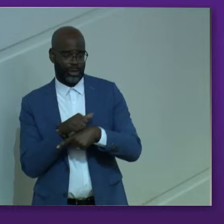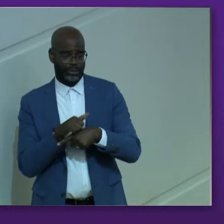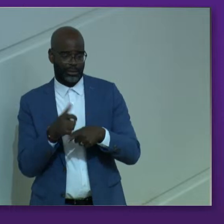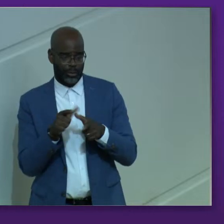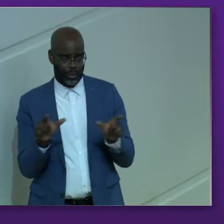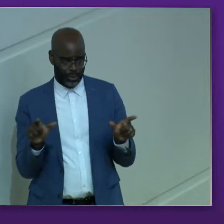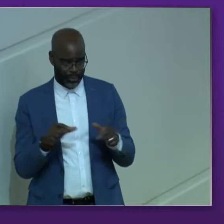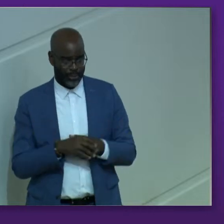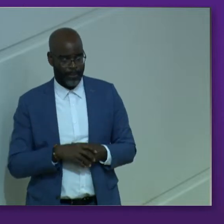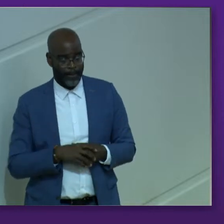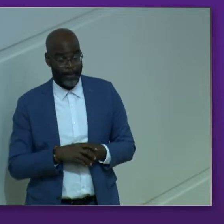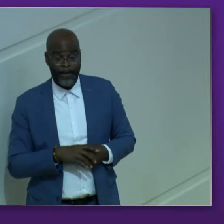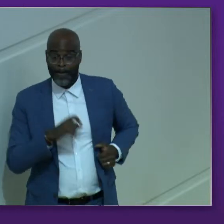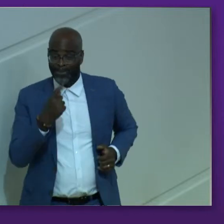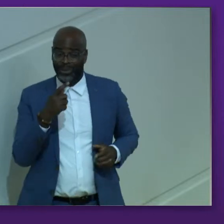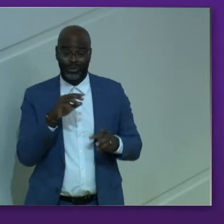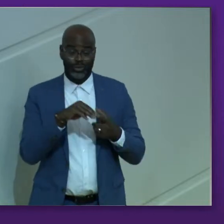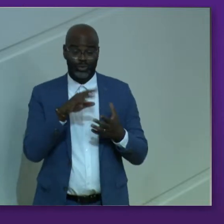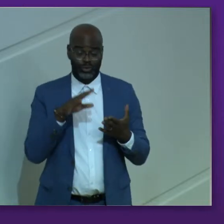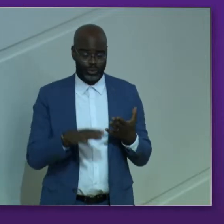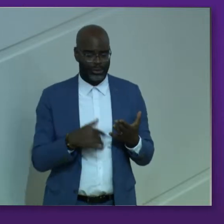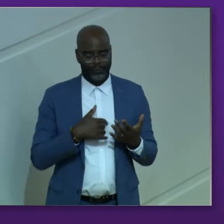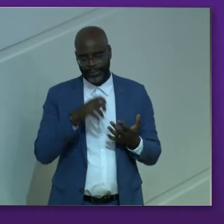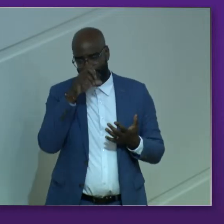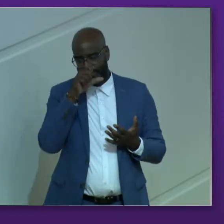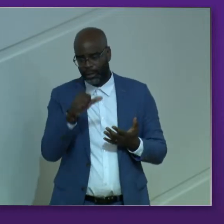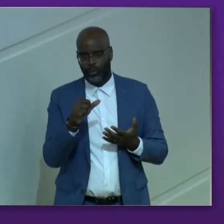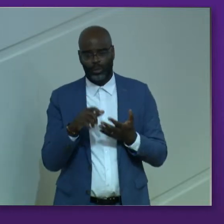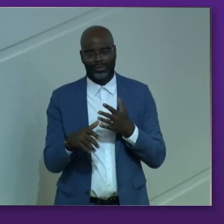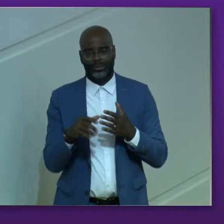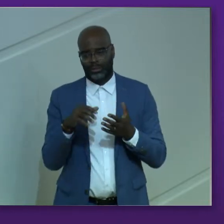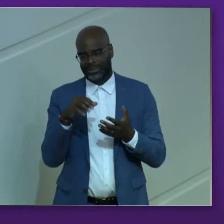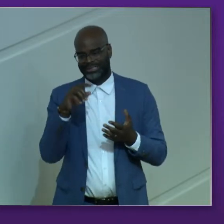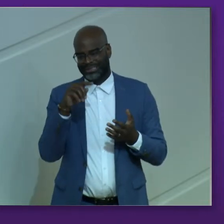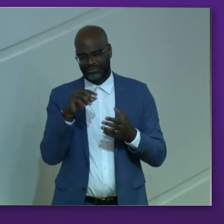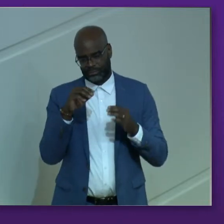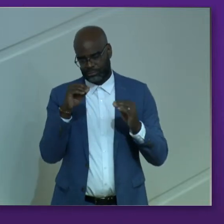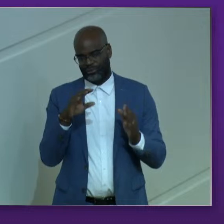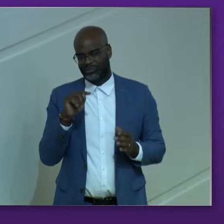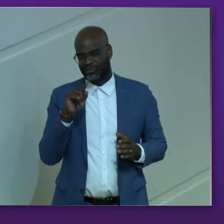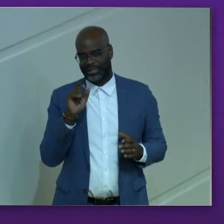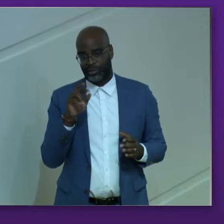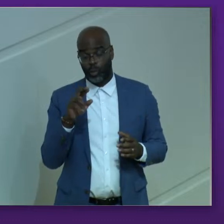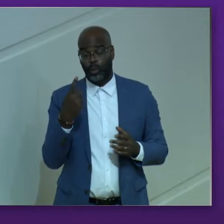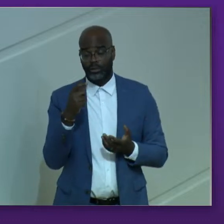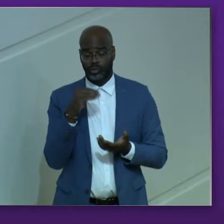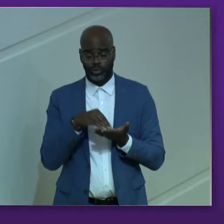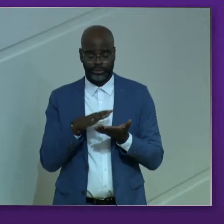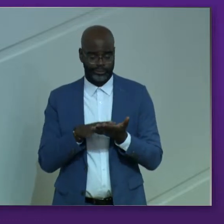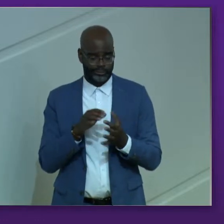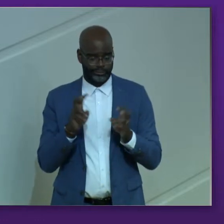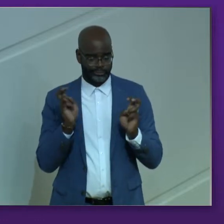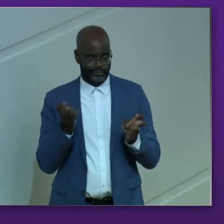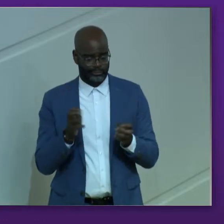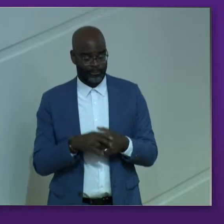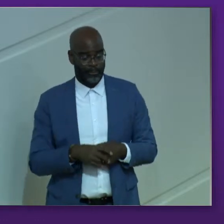EXPERIENTIAL SHE CELEBRATES HOLIDAYS AND EVENTS ALL YEAR ALLOWING STUDENTS THE